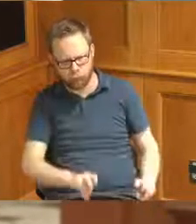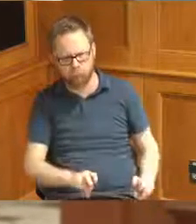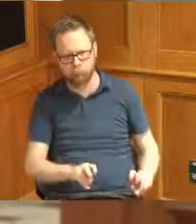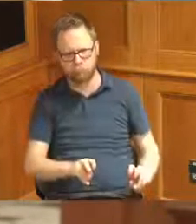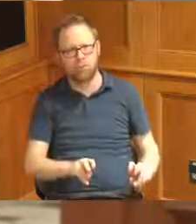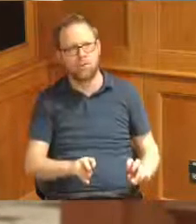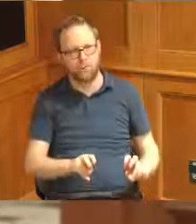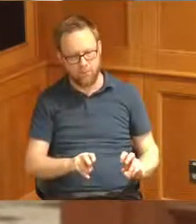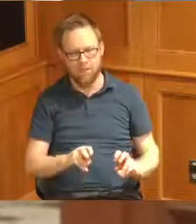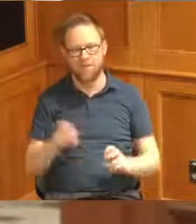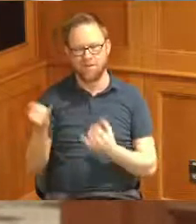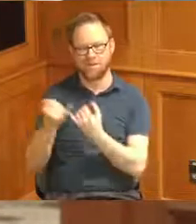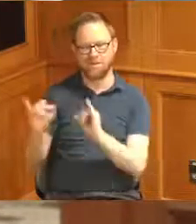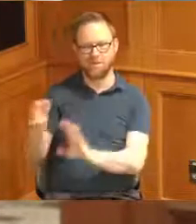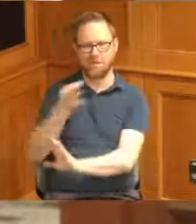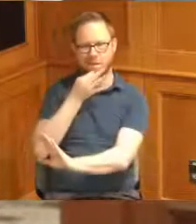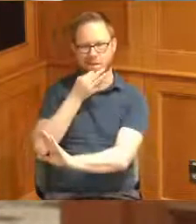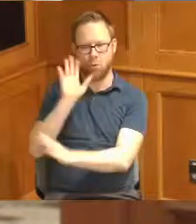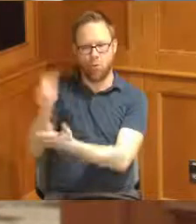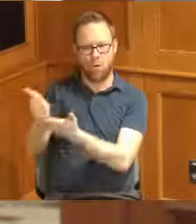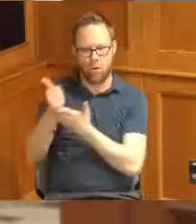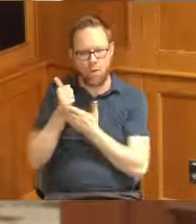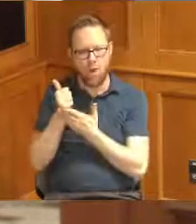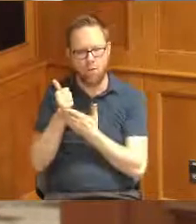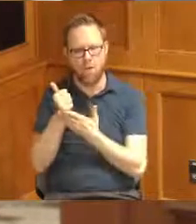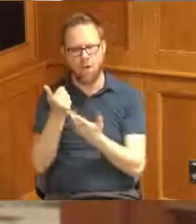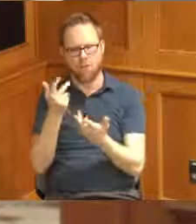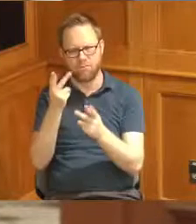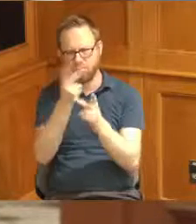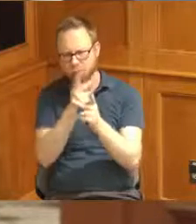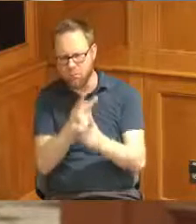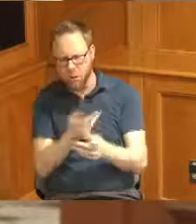role as an independent expert to help us ask the right questions and get the right answers